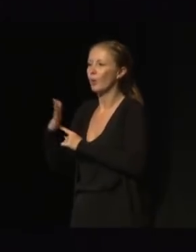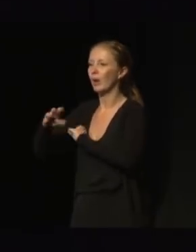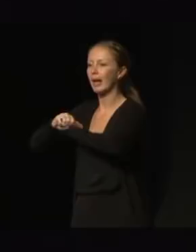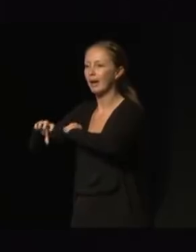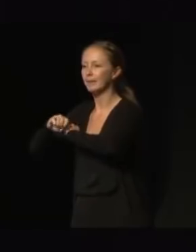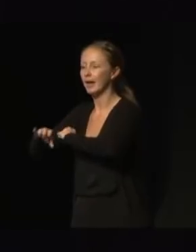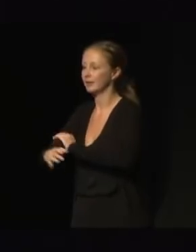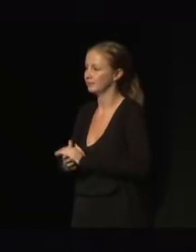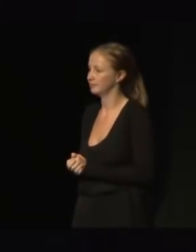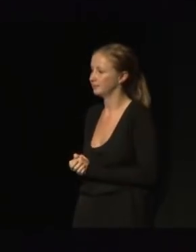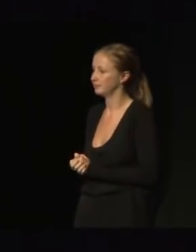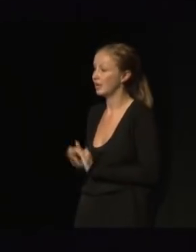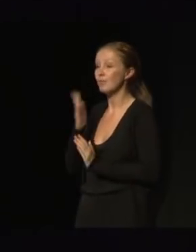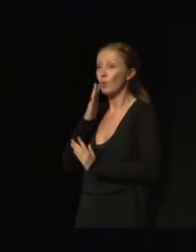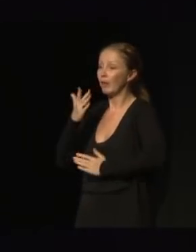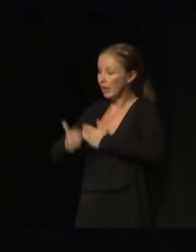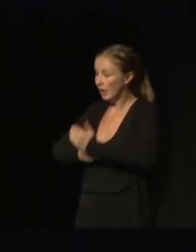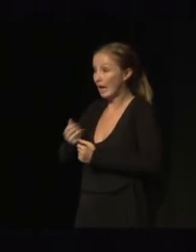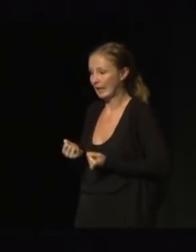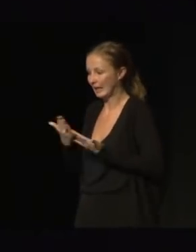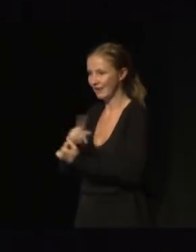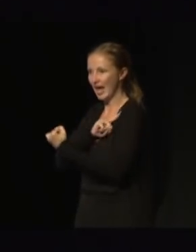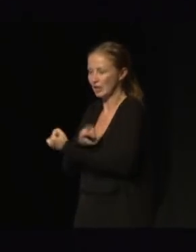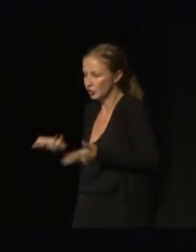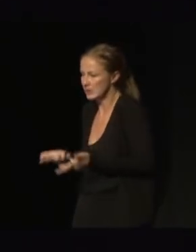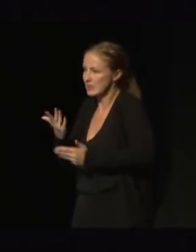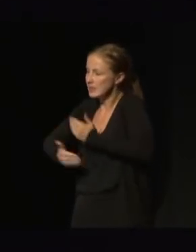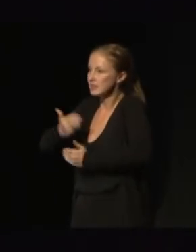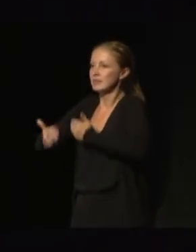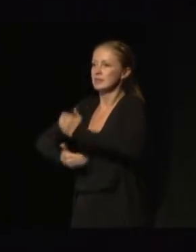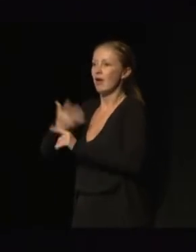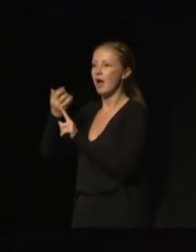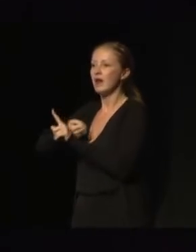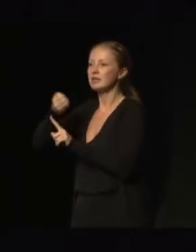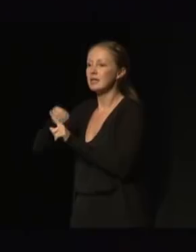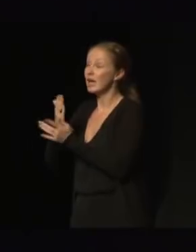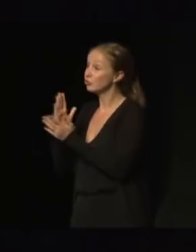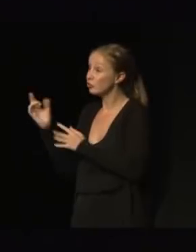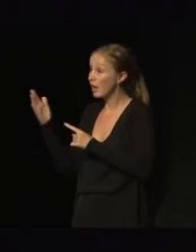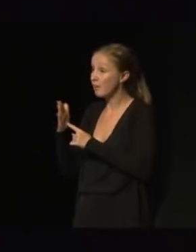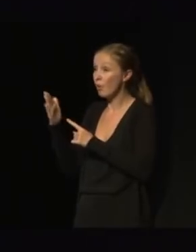and while they give it an incredible kind of energy, it's important to note that ideologically they're not very different